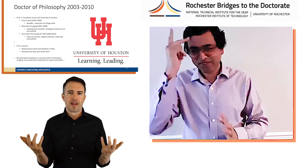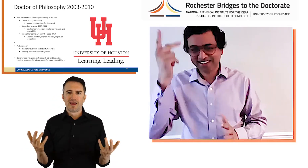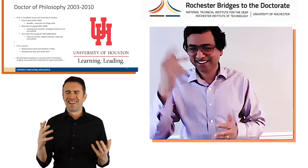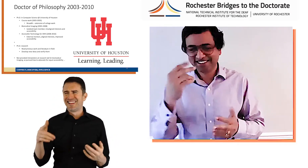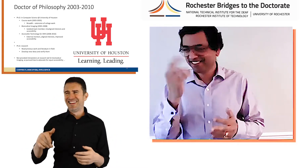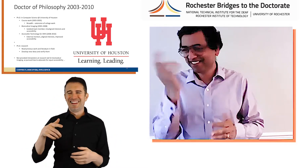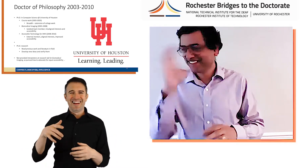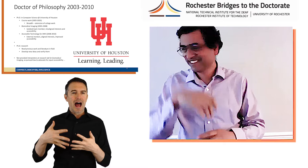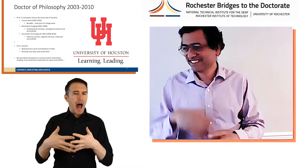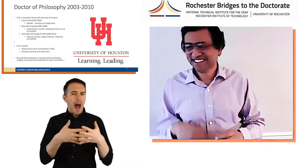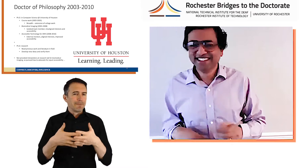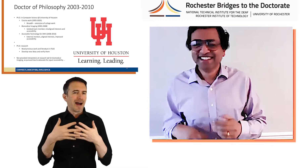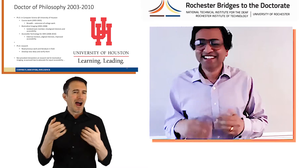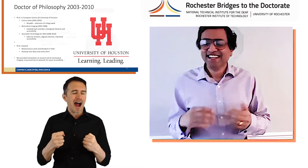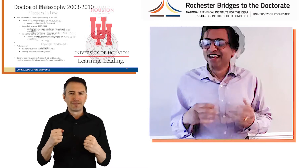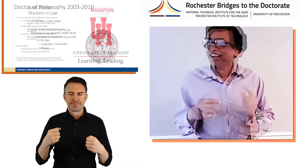they name their colleges. Anyway.